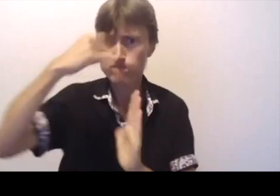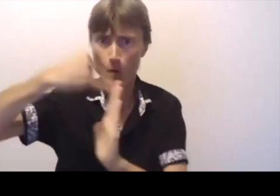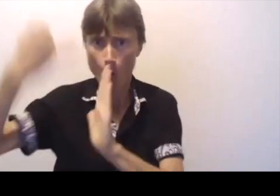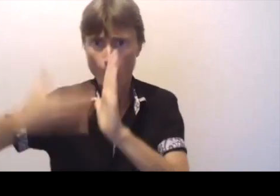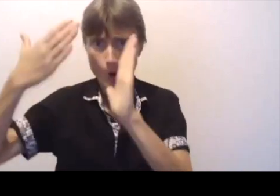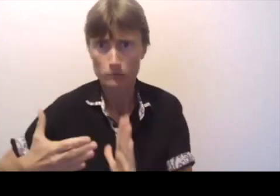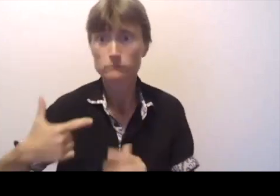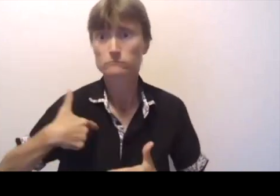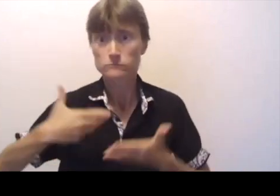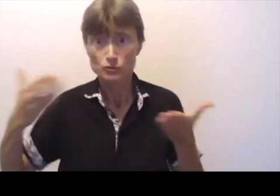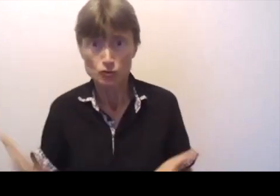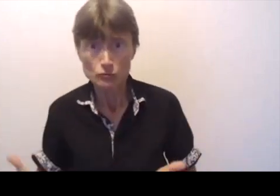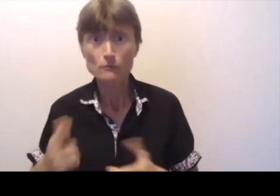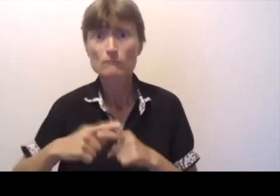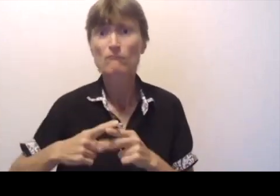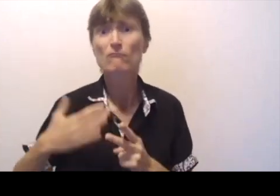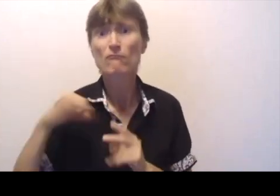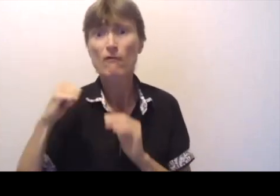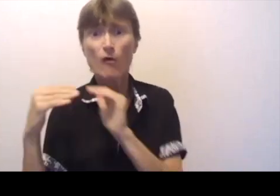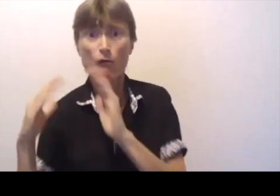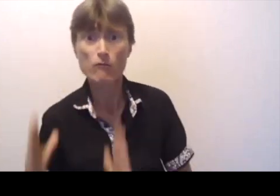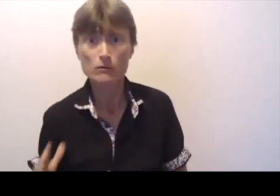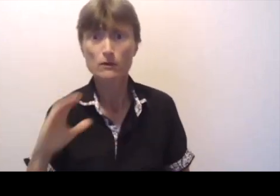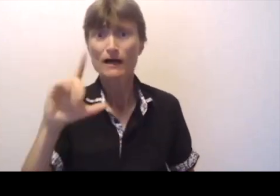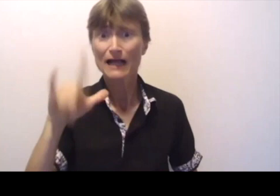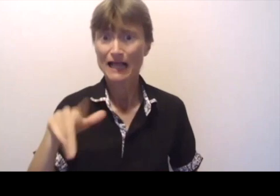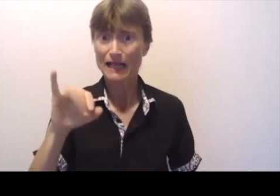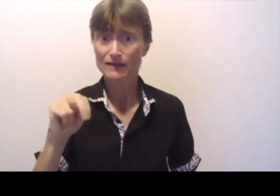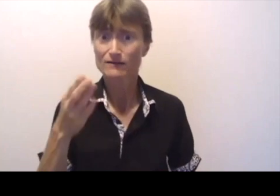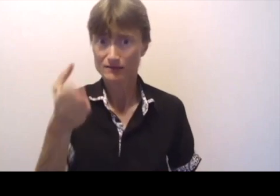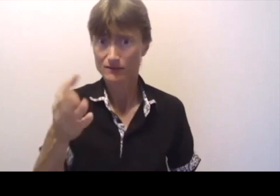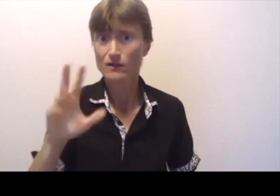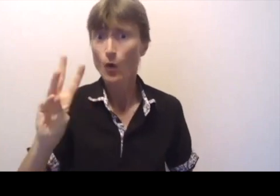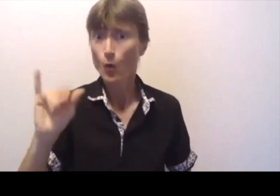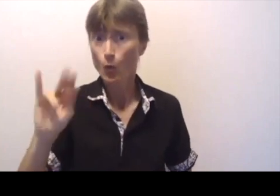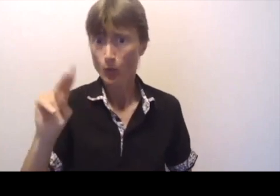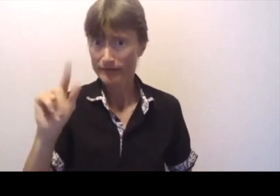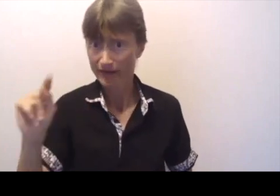craig berggold and clayton windat wonderful people to share these stories